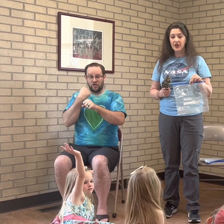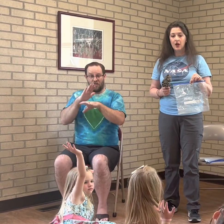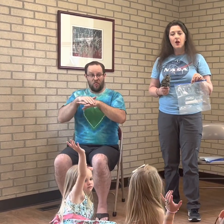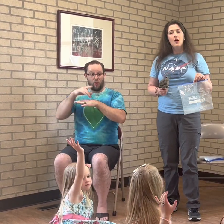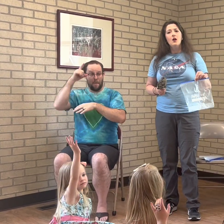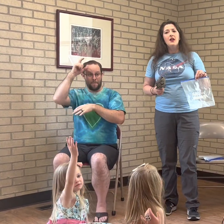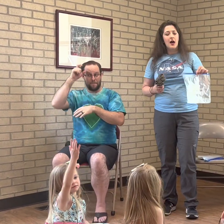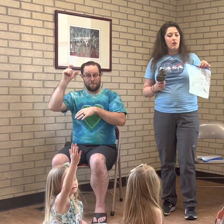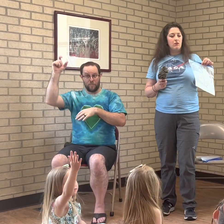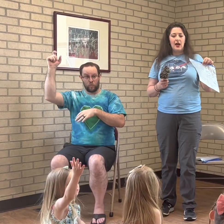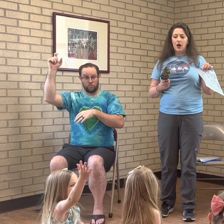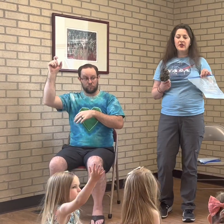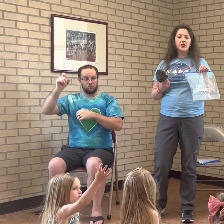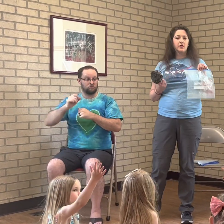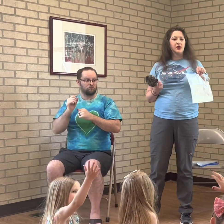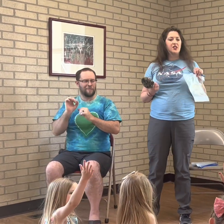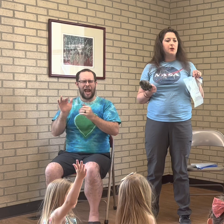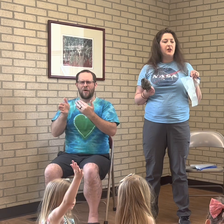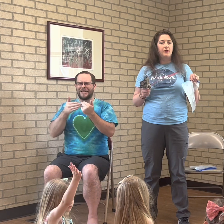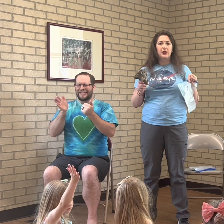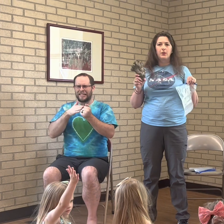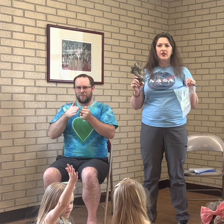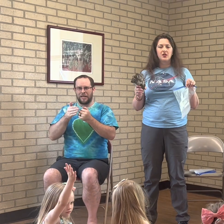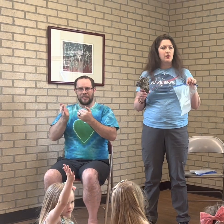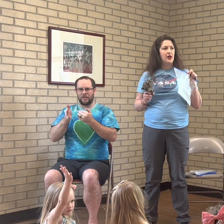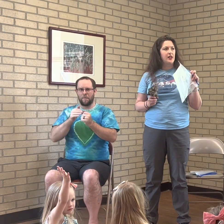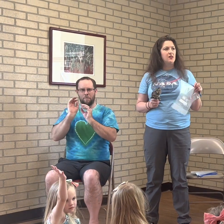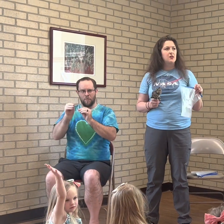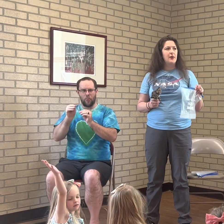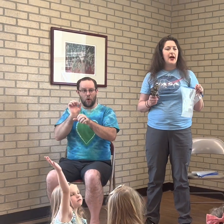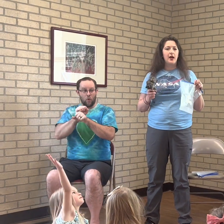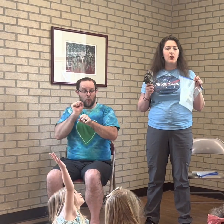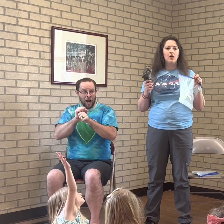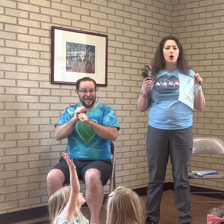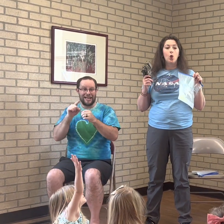Now how easy do you think it's going to be for me to put this rock in this bag